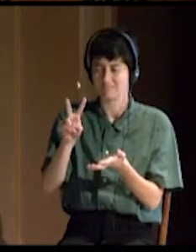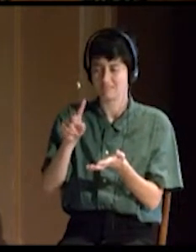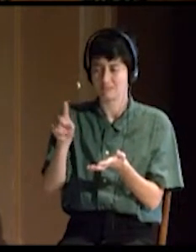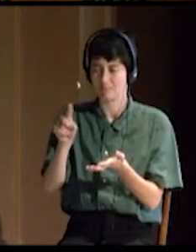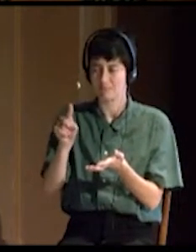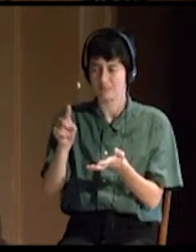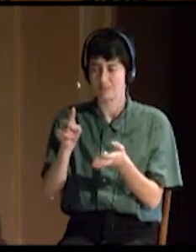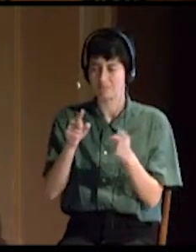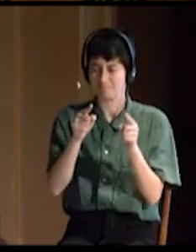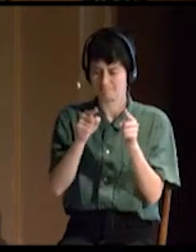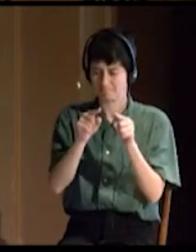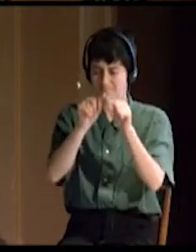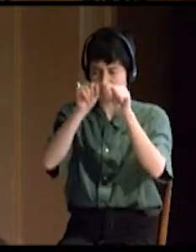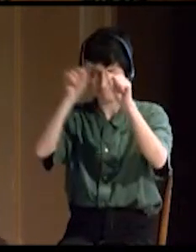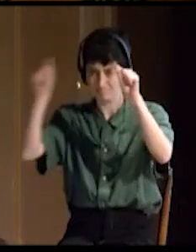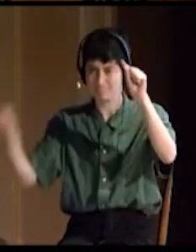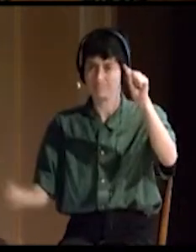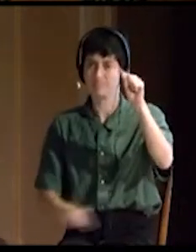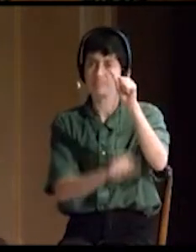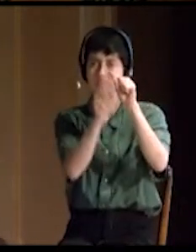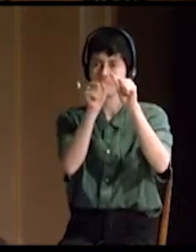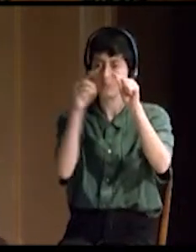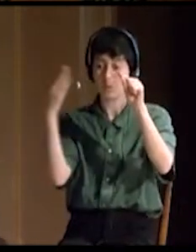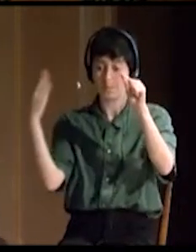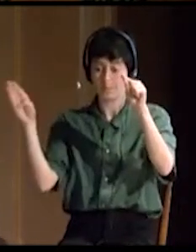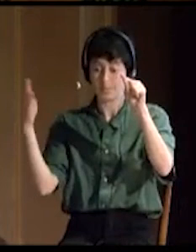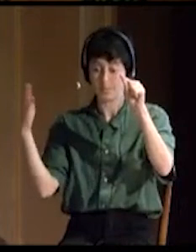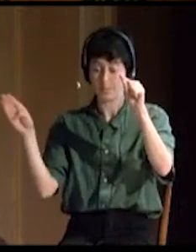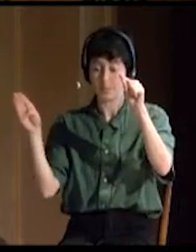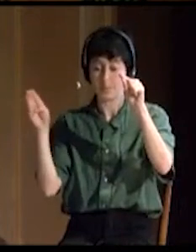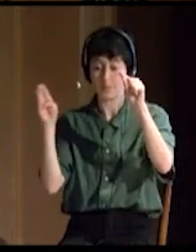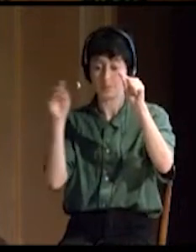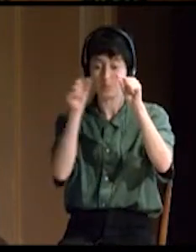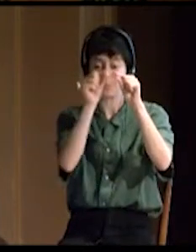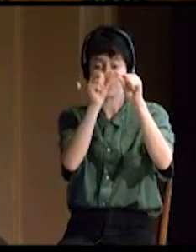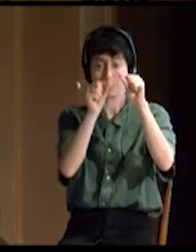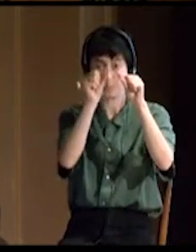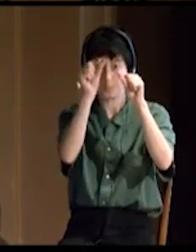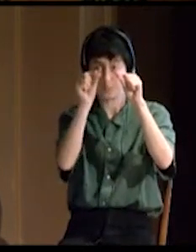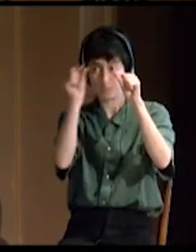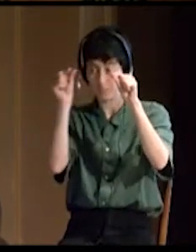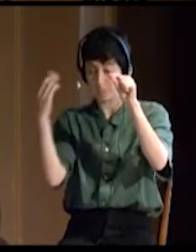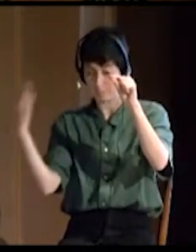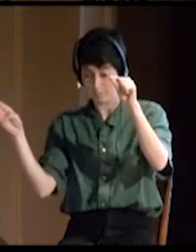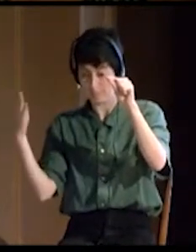to specimens from the US Herbarium. So keep in mind the pattern that you're seeing now.